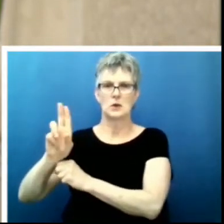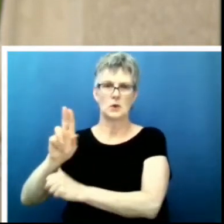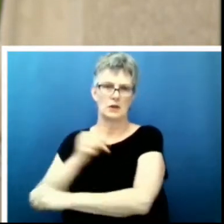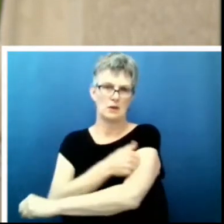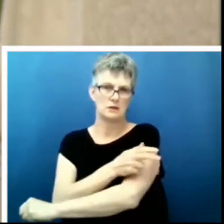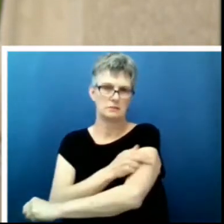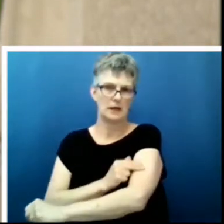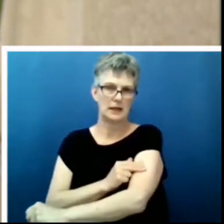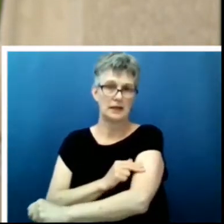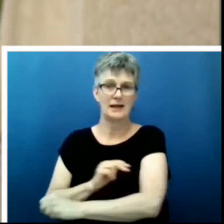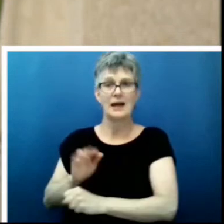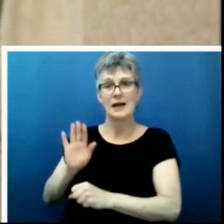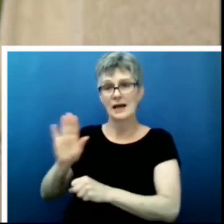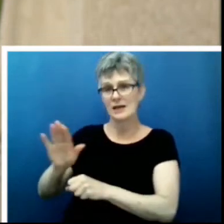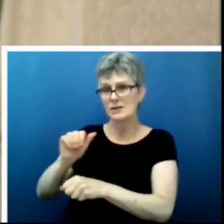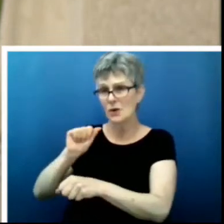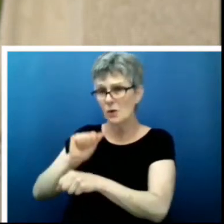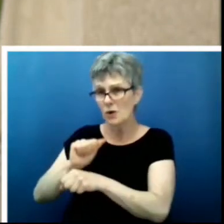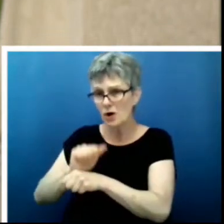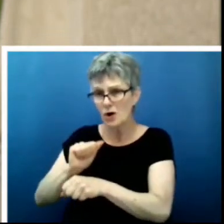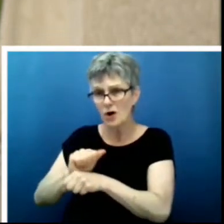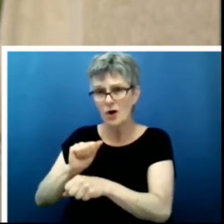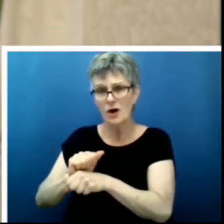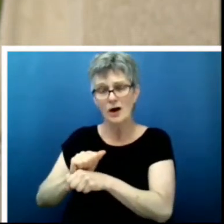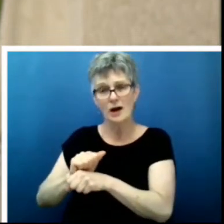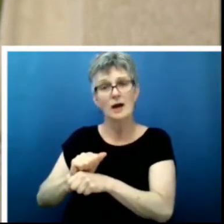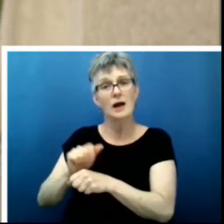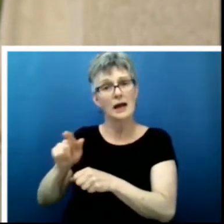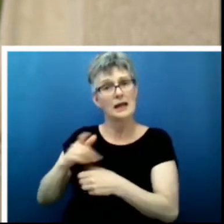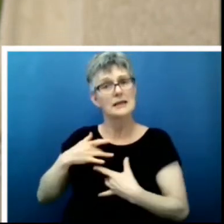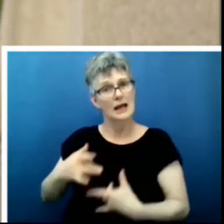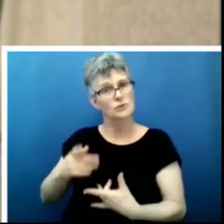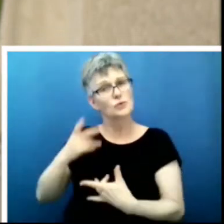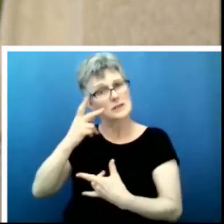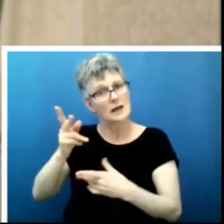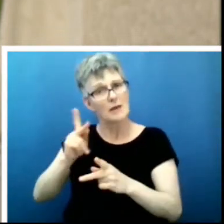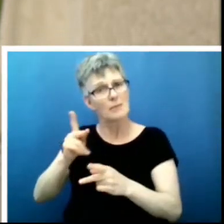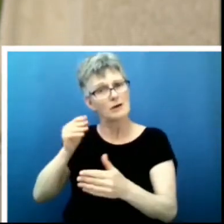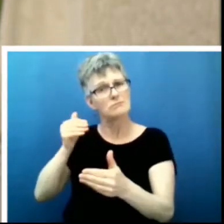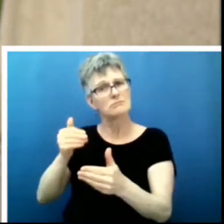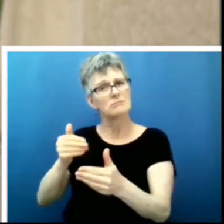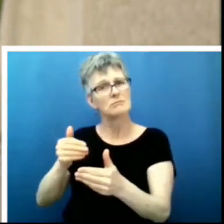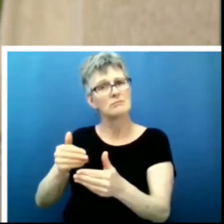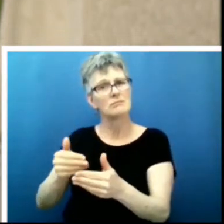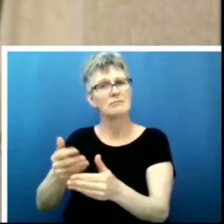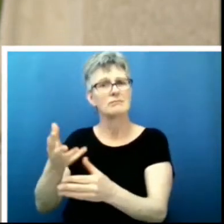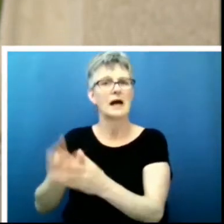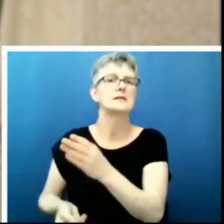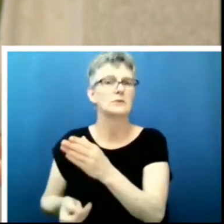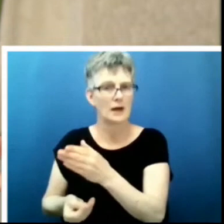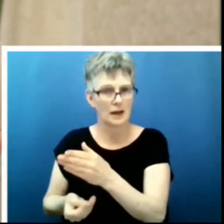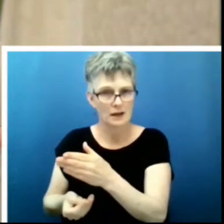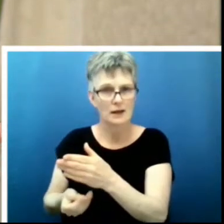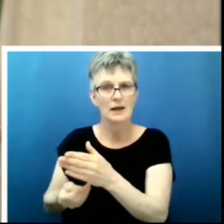he often sees people's final moments before they pass away. And I asked him during this time,